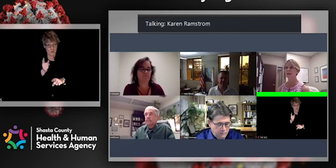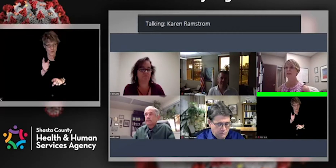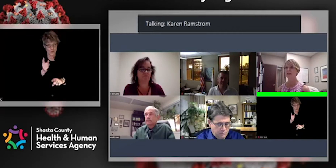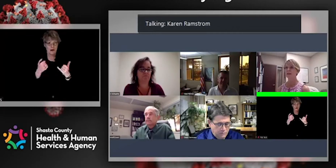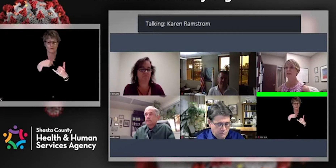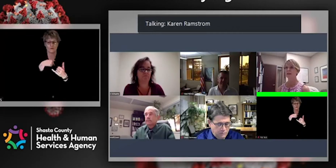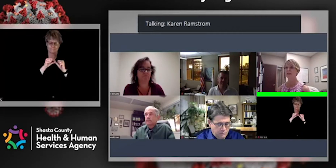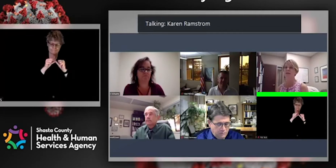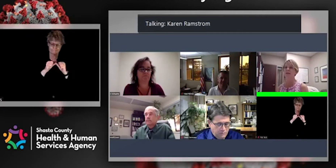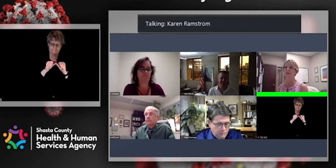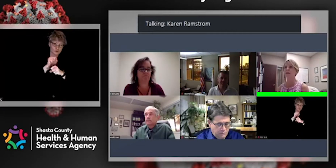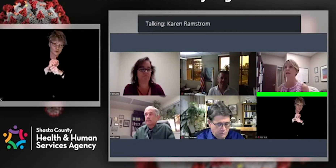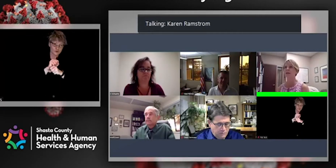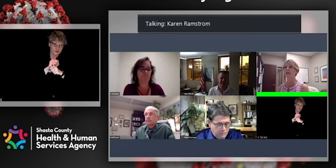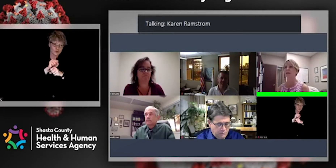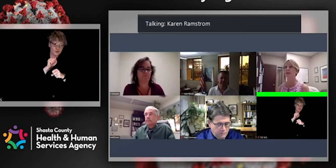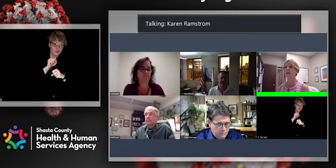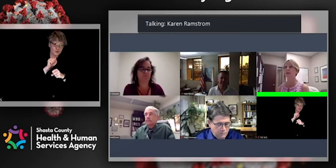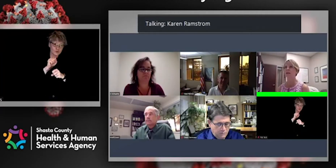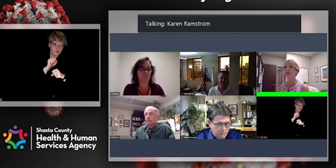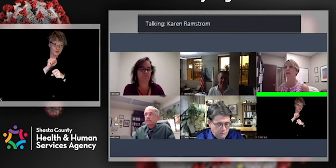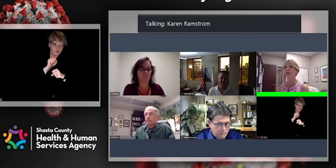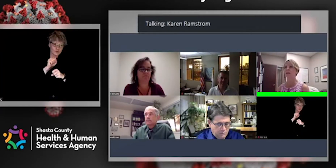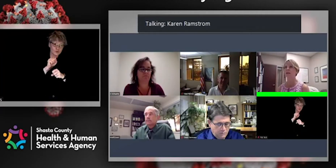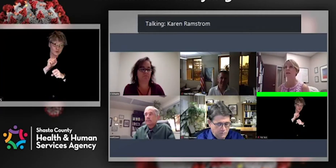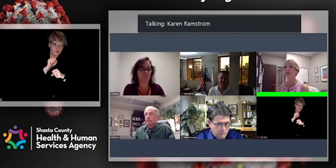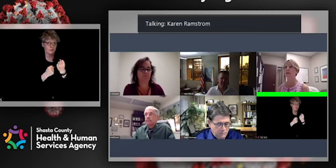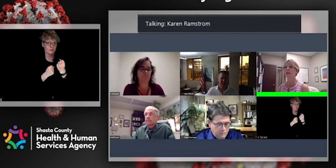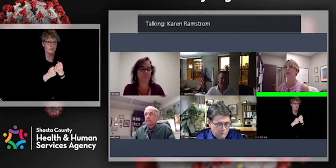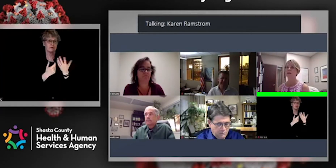skilled nursing facilities, assisted living and other congregate settings. We certainly